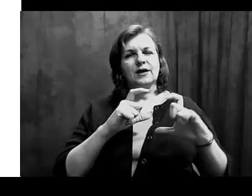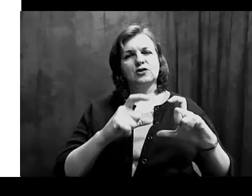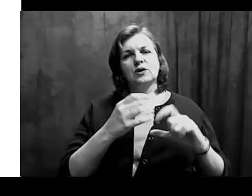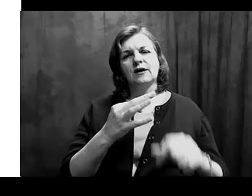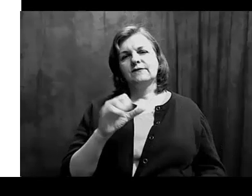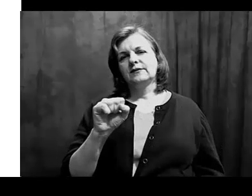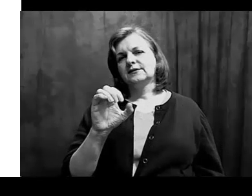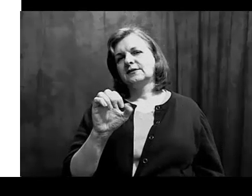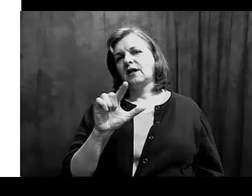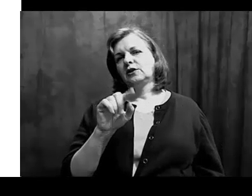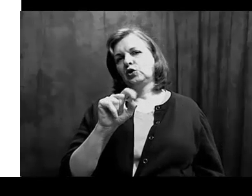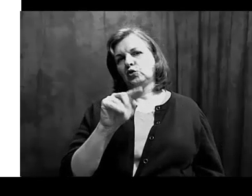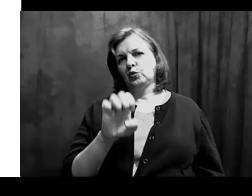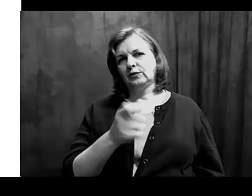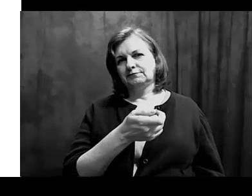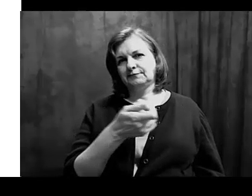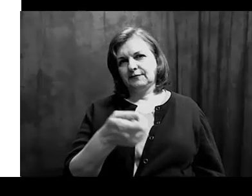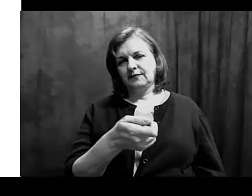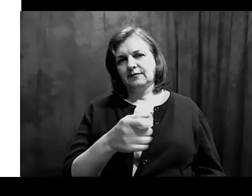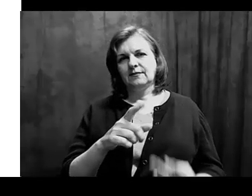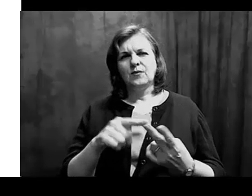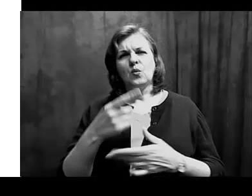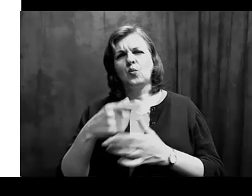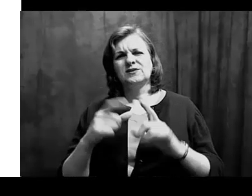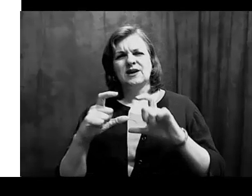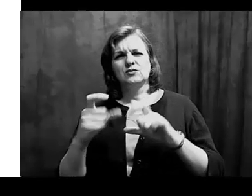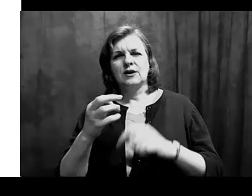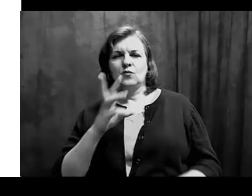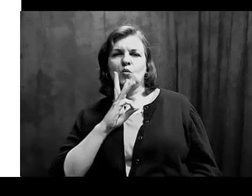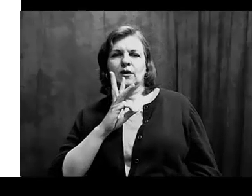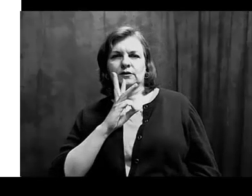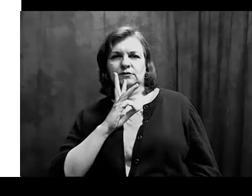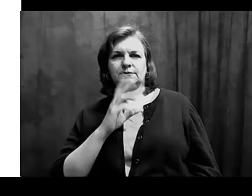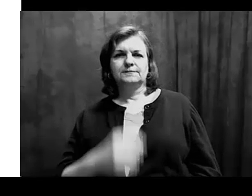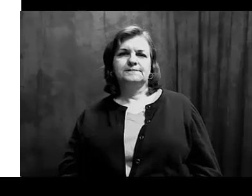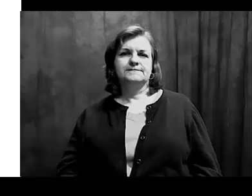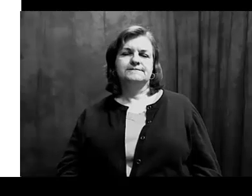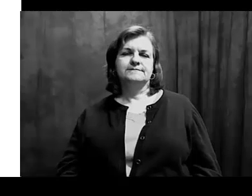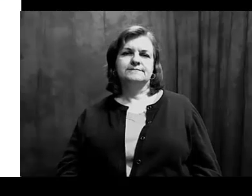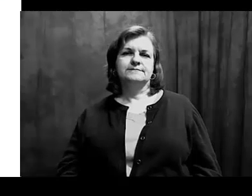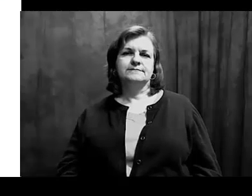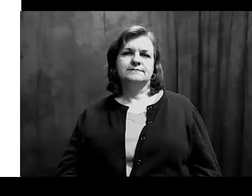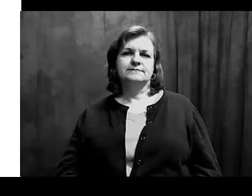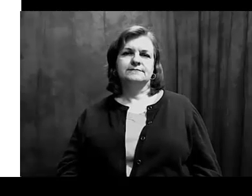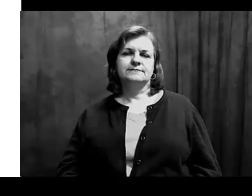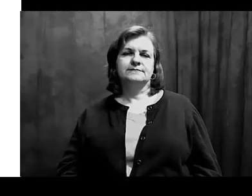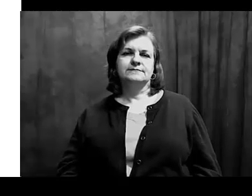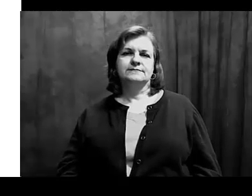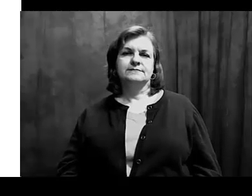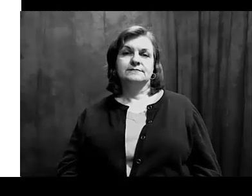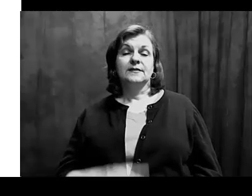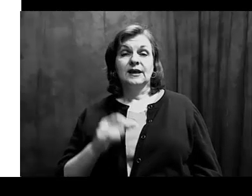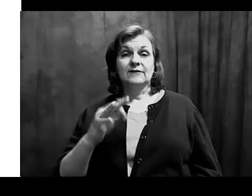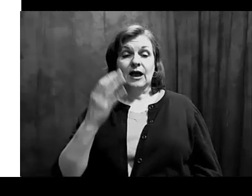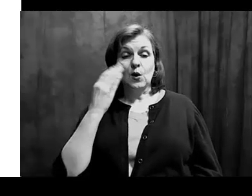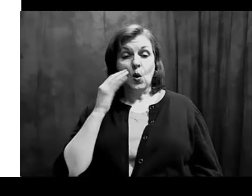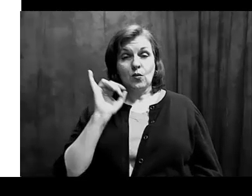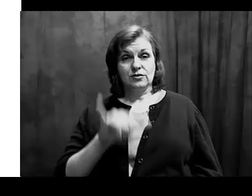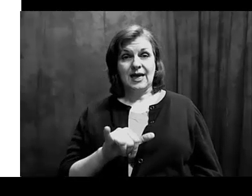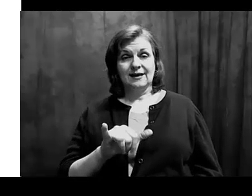water is low and while the reason this is often confusing for students is because you tend to focus on the solute - don't focus on the purple